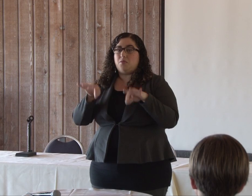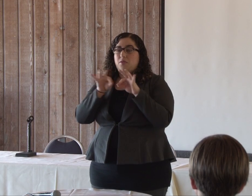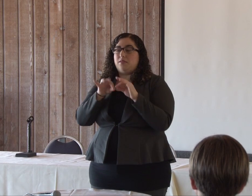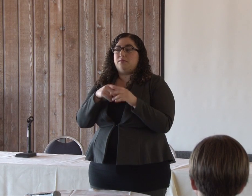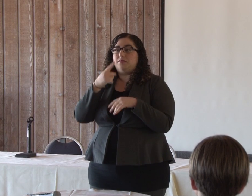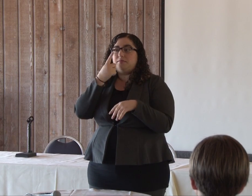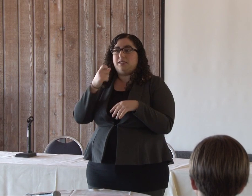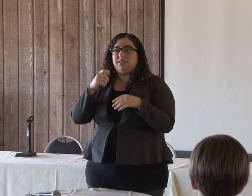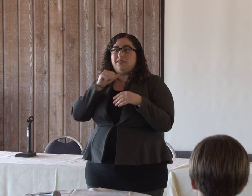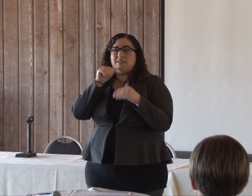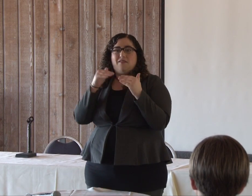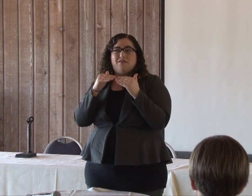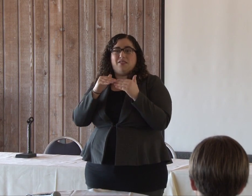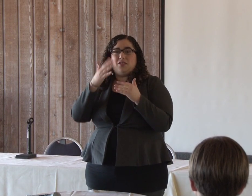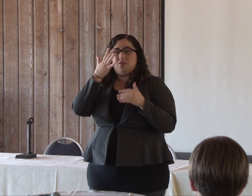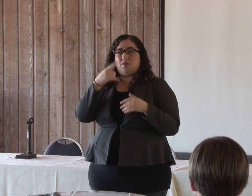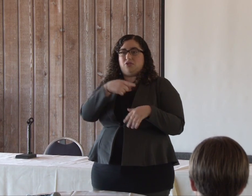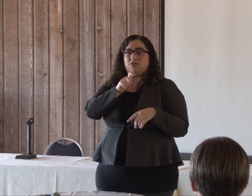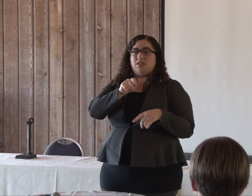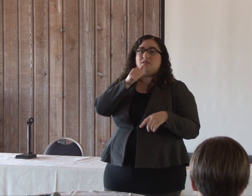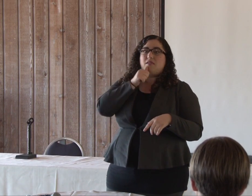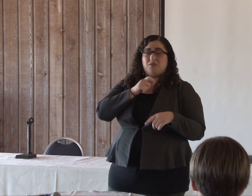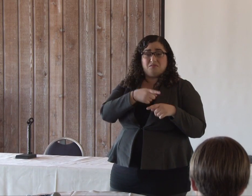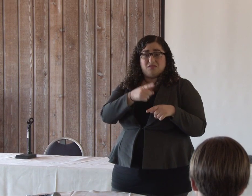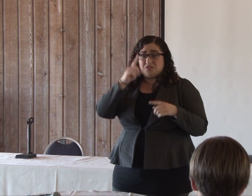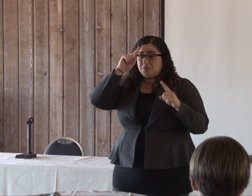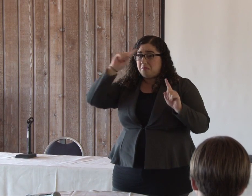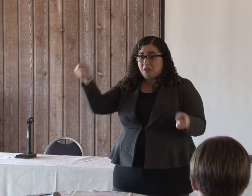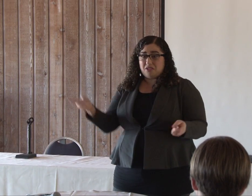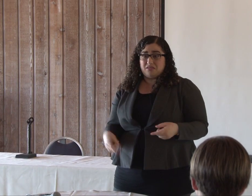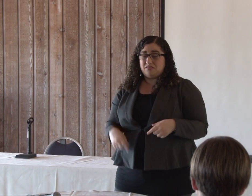for different learning styles. So that would be really crucial because